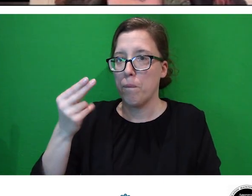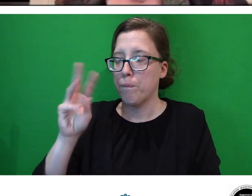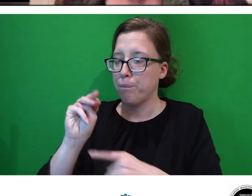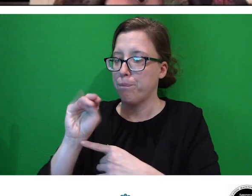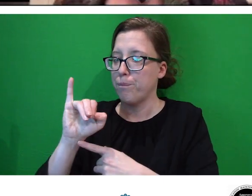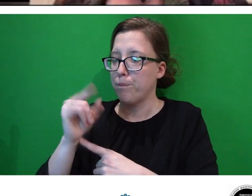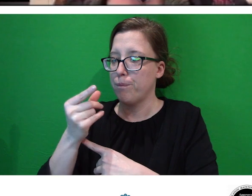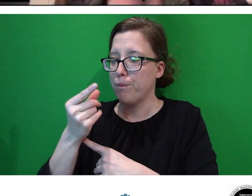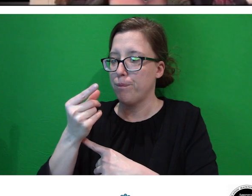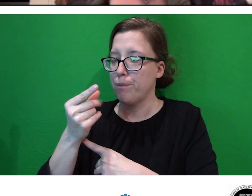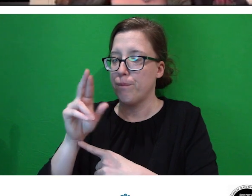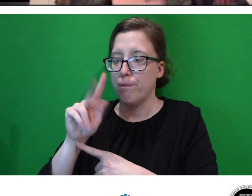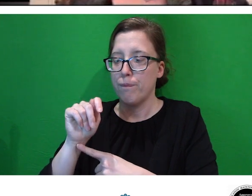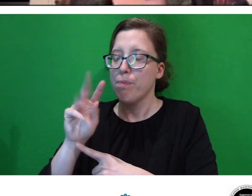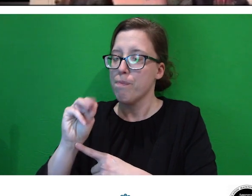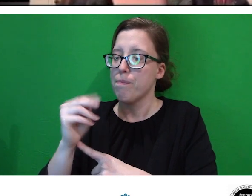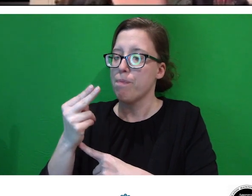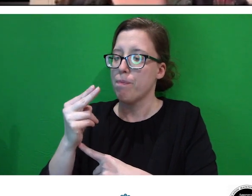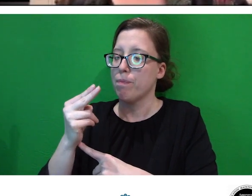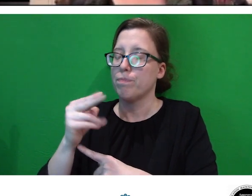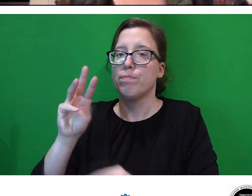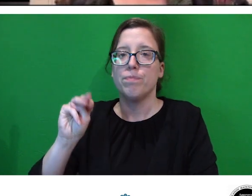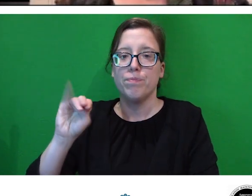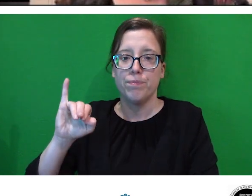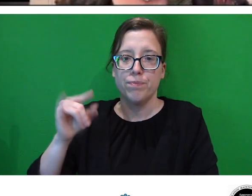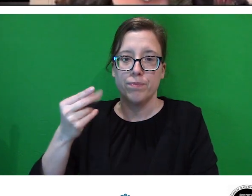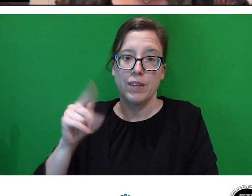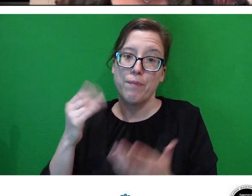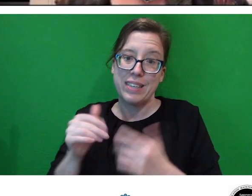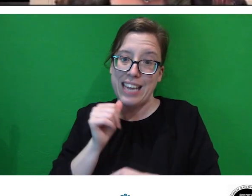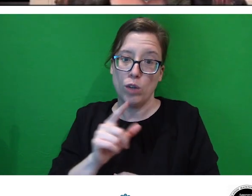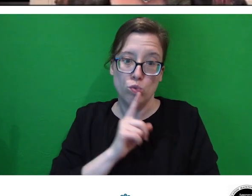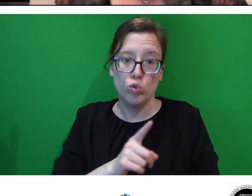help them correct them. This one says "might" because